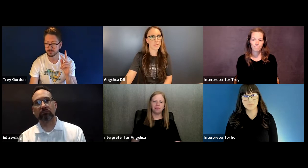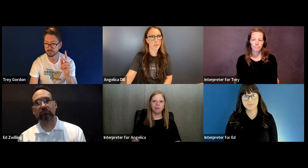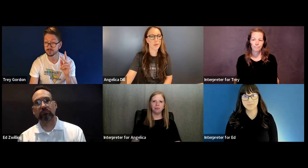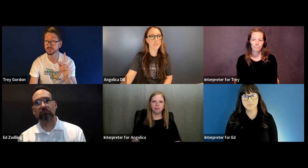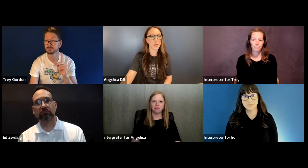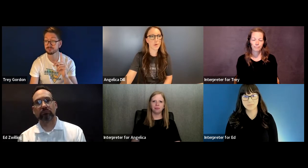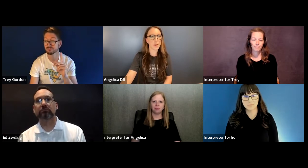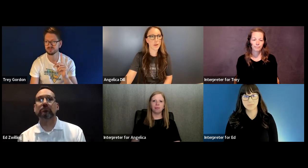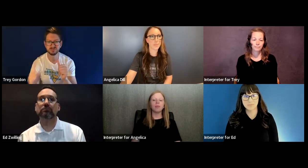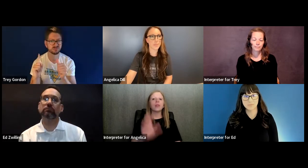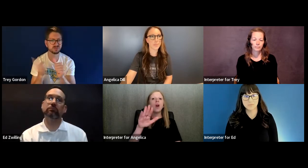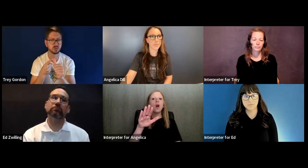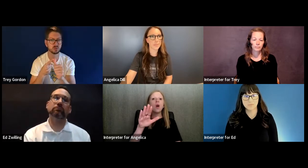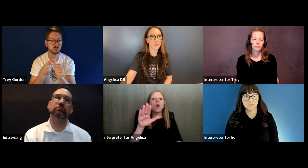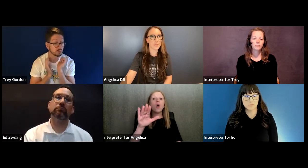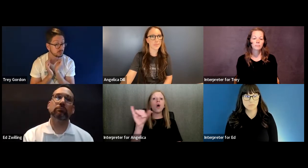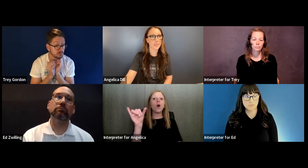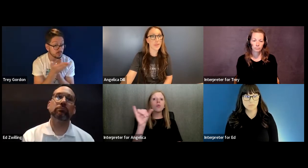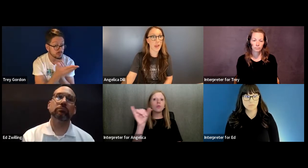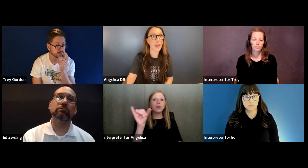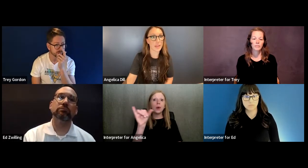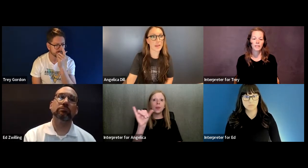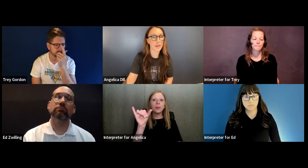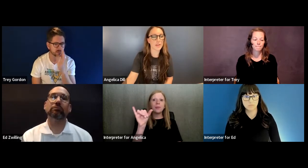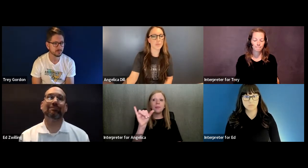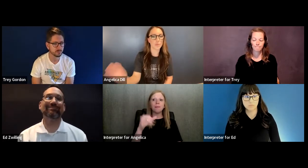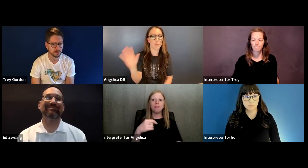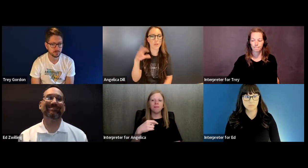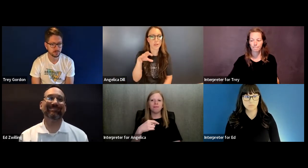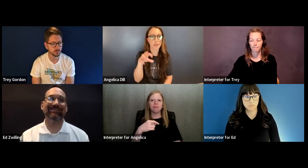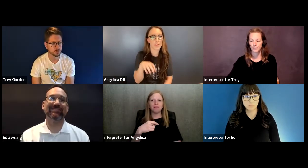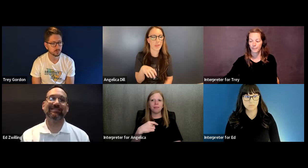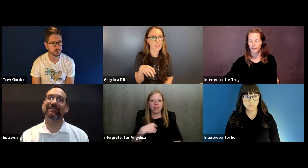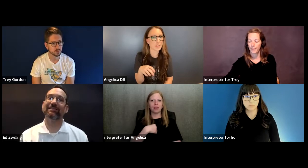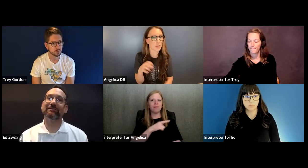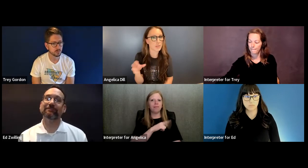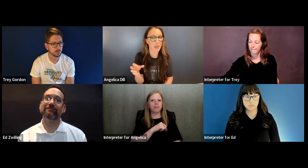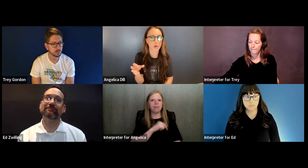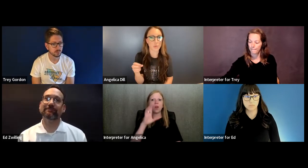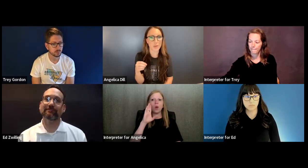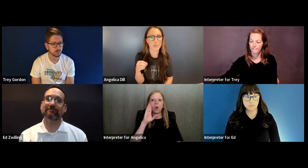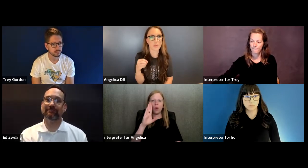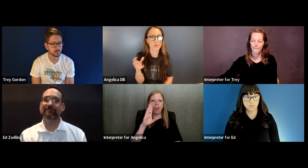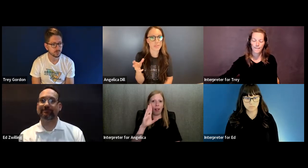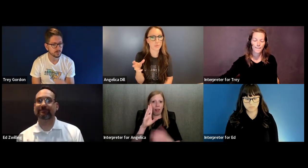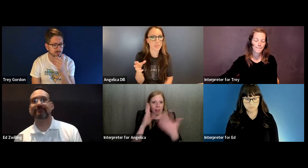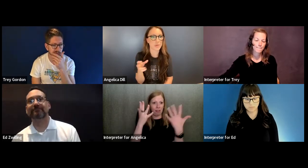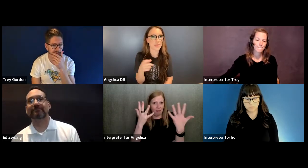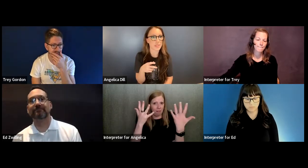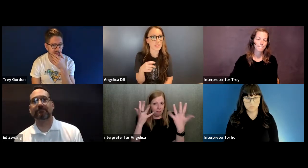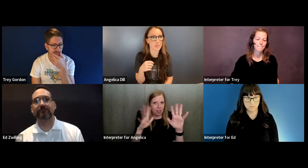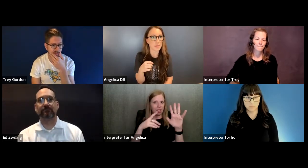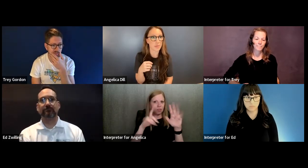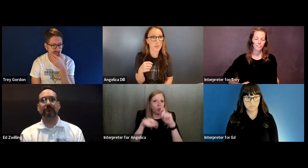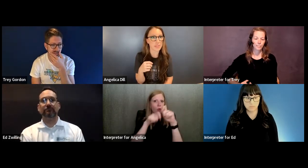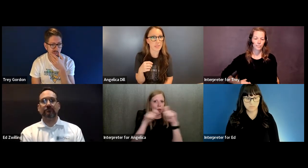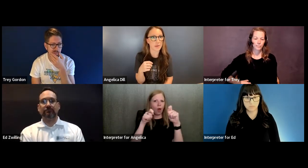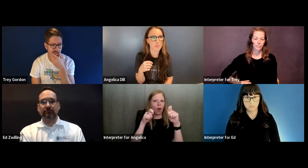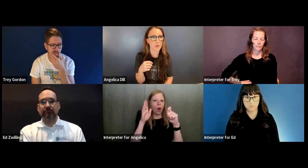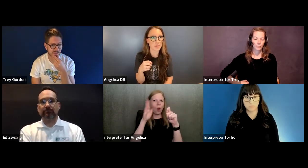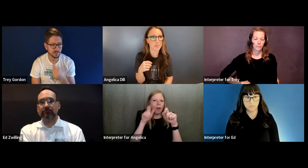and also um i uh will at the end close out with um some resources and some of the things trey was